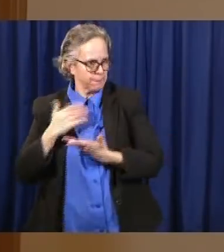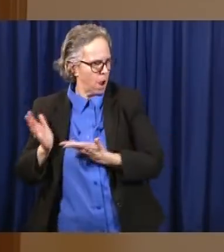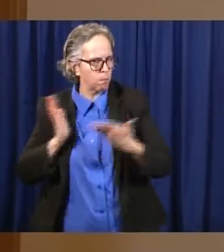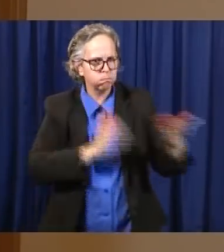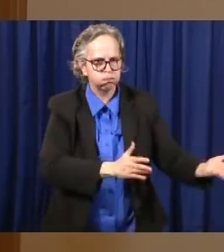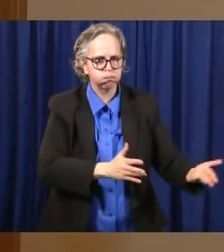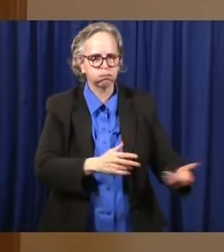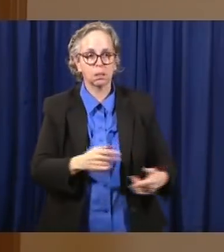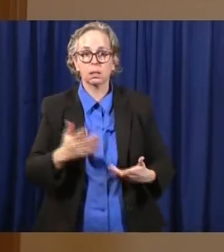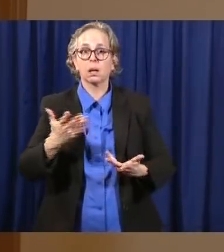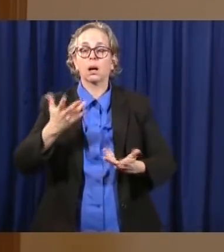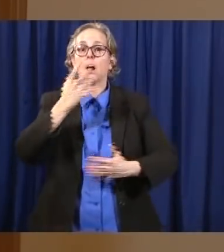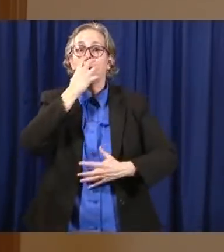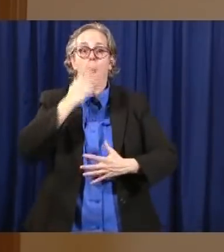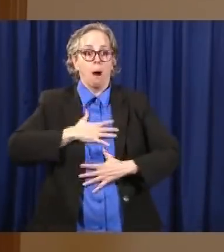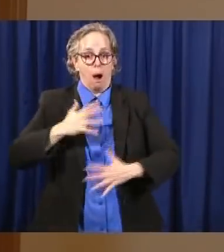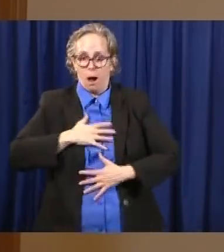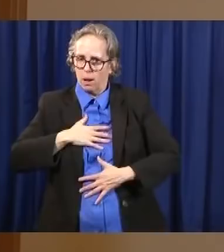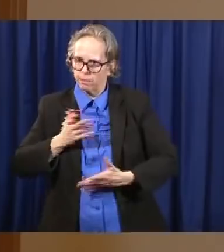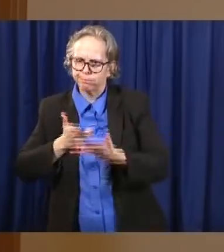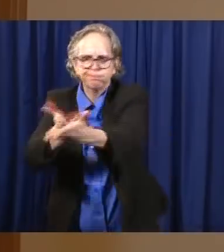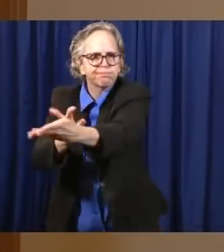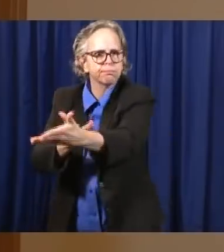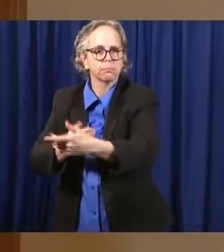WE NEED TO TRIAGE THE BEST HELP